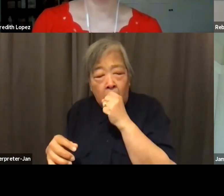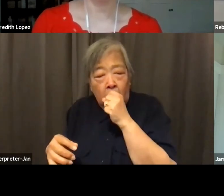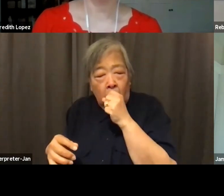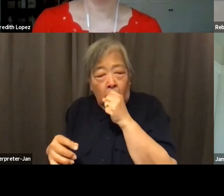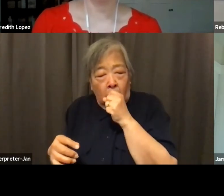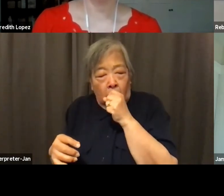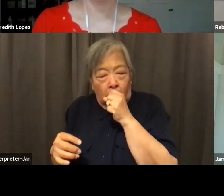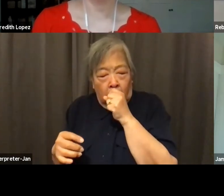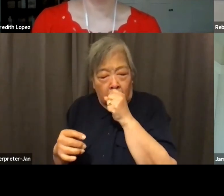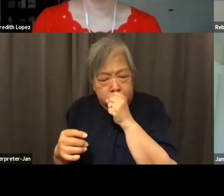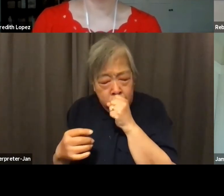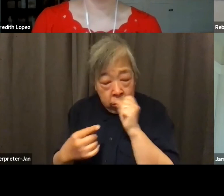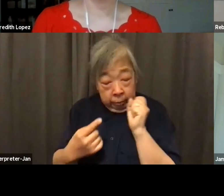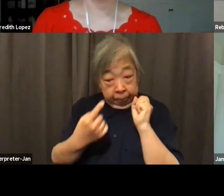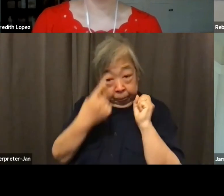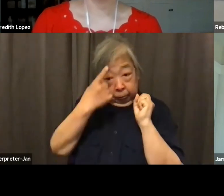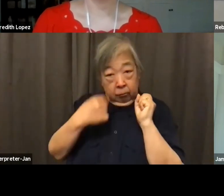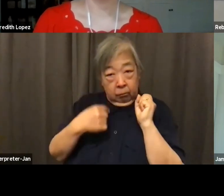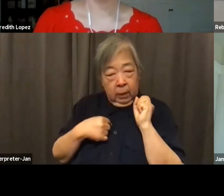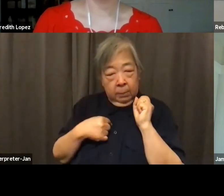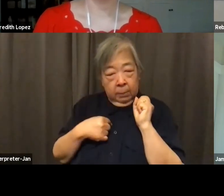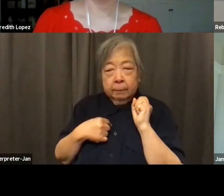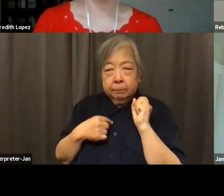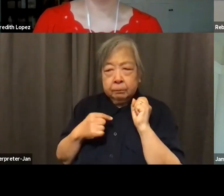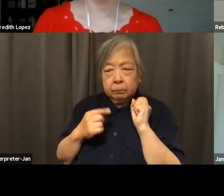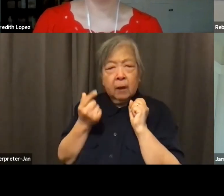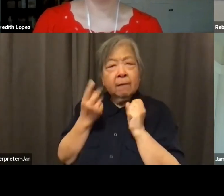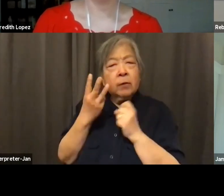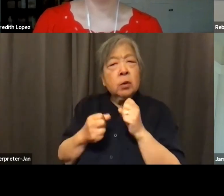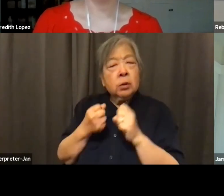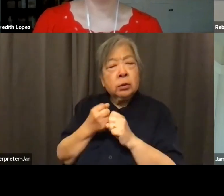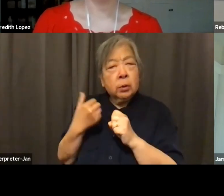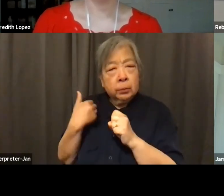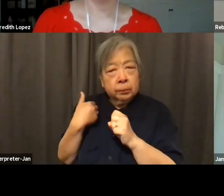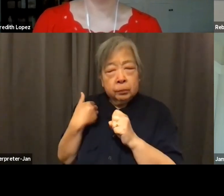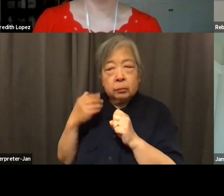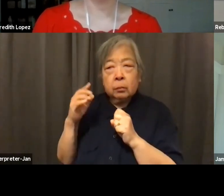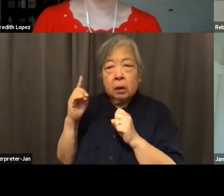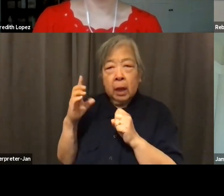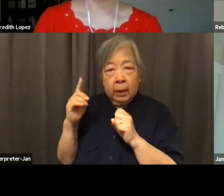reminds me of a presentation I did a couple years back with a colleague in Saudi Arabia,